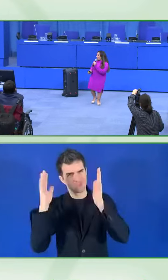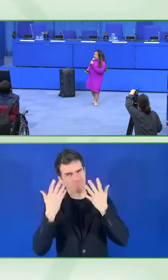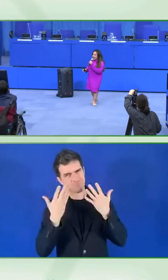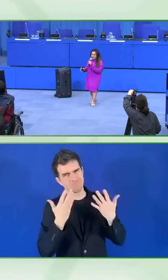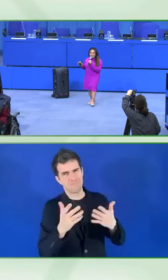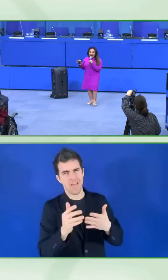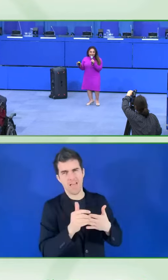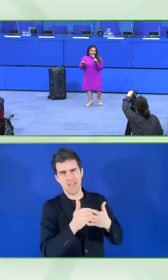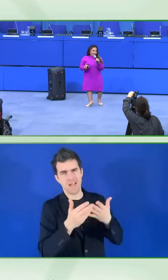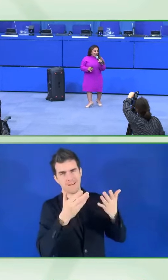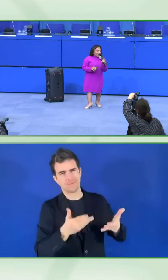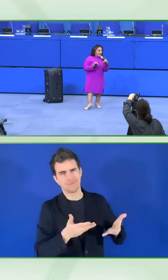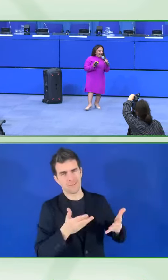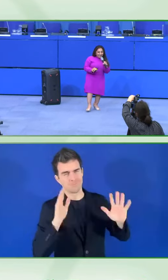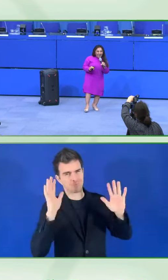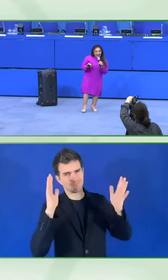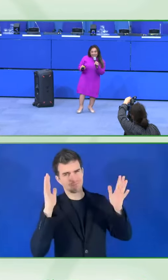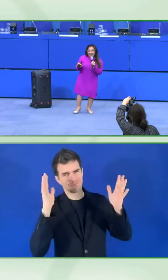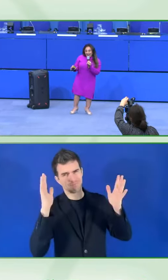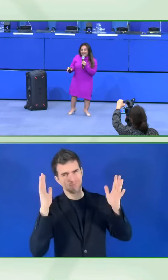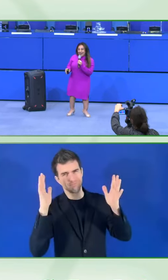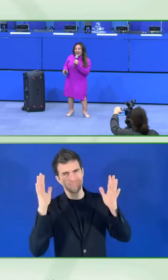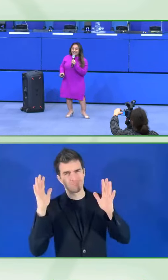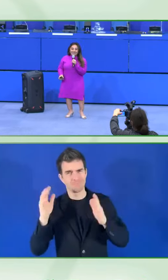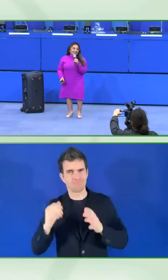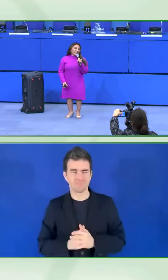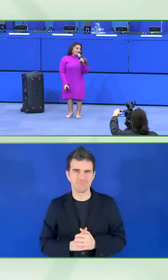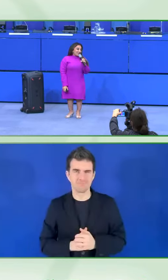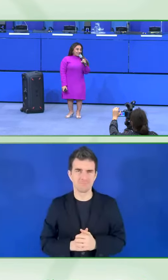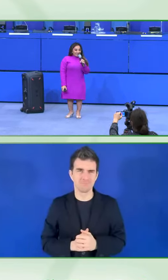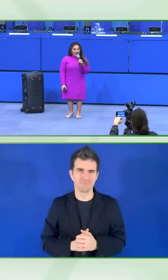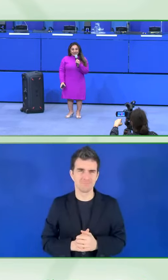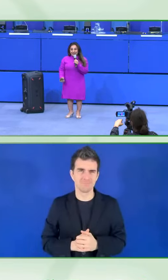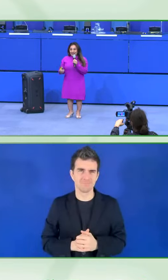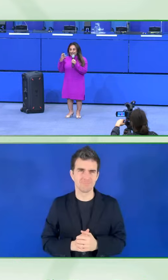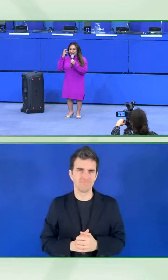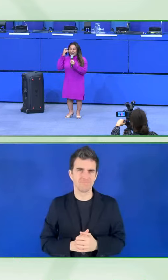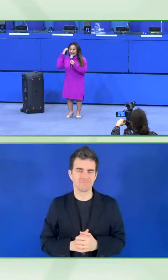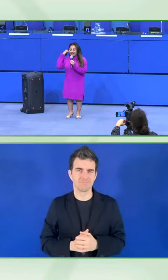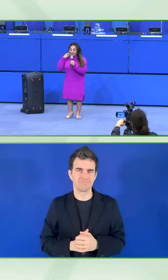One thing about you is your kindness, your generosity, your resilience.